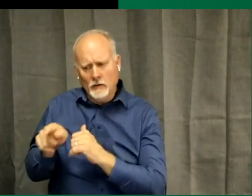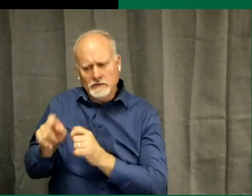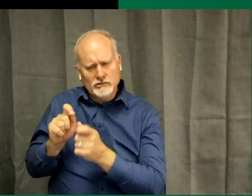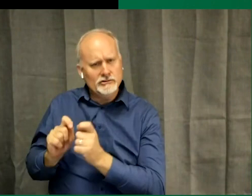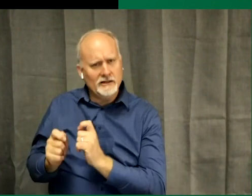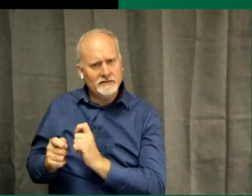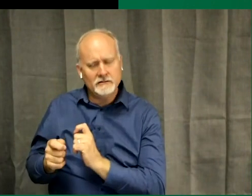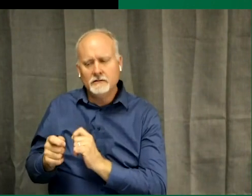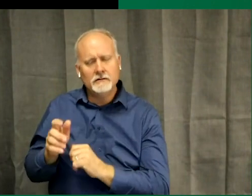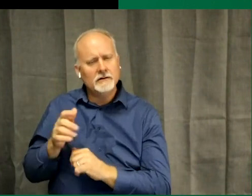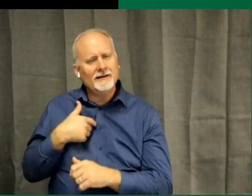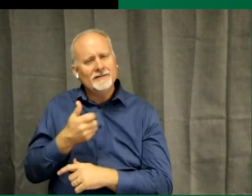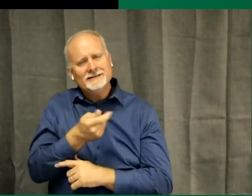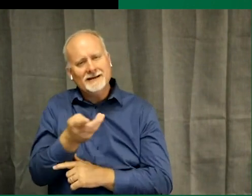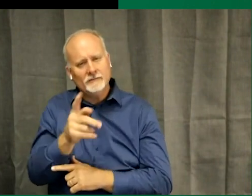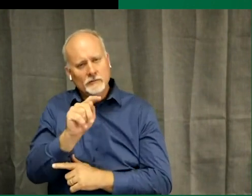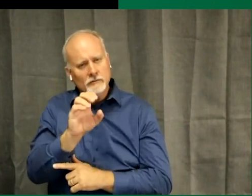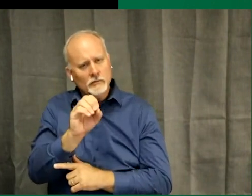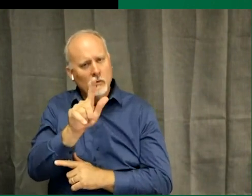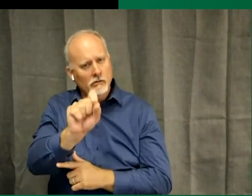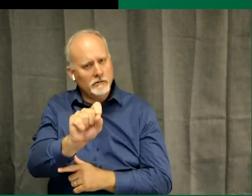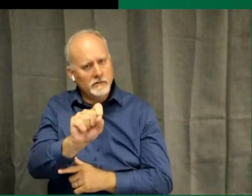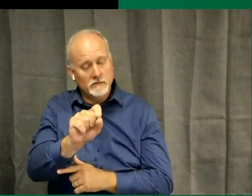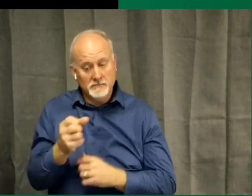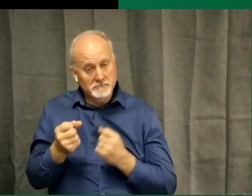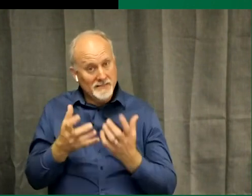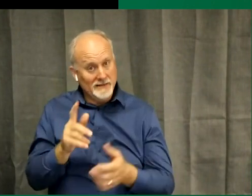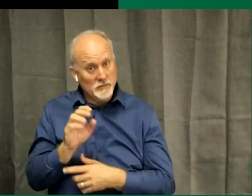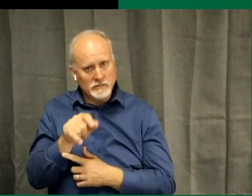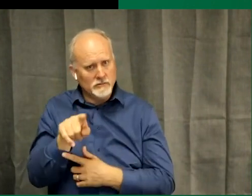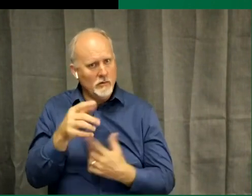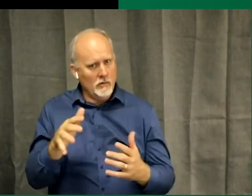several tools we can use to do that and lots of them are tools that you all are participating in